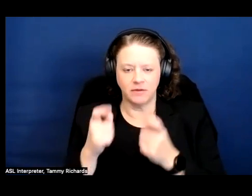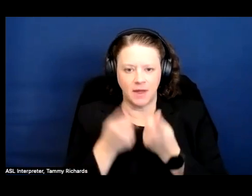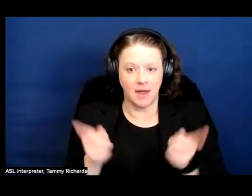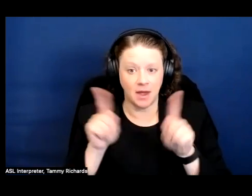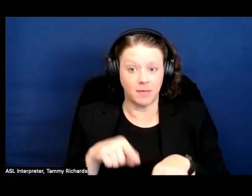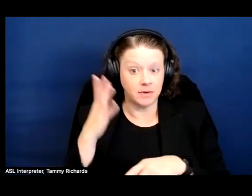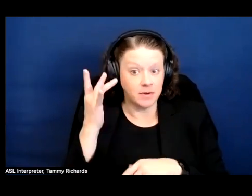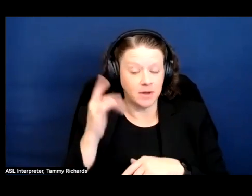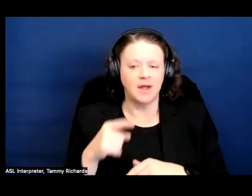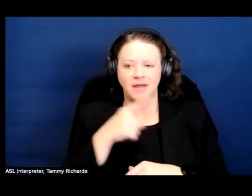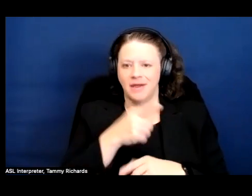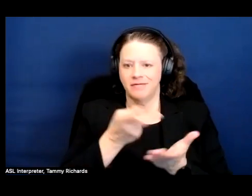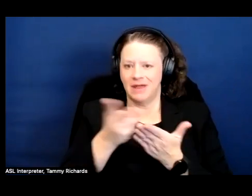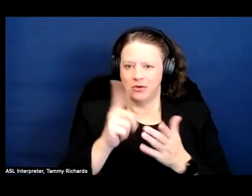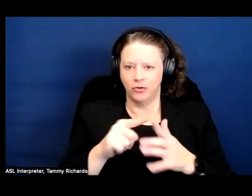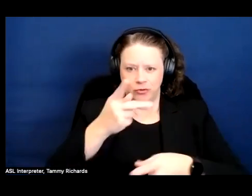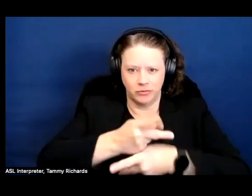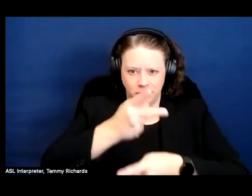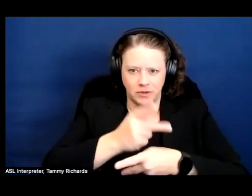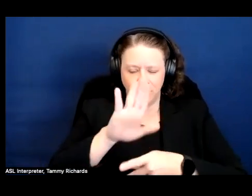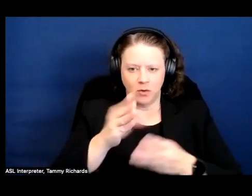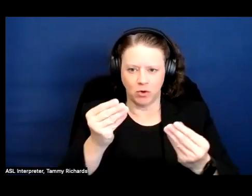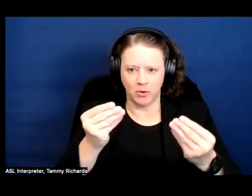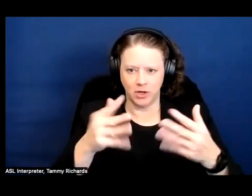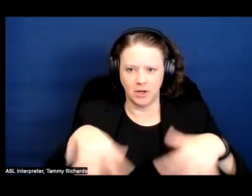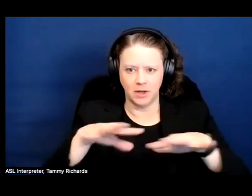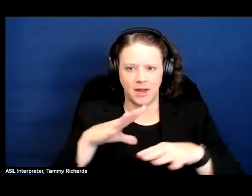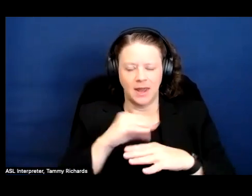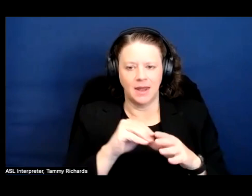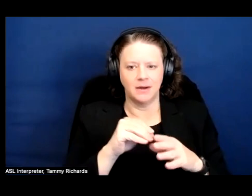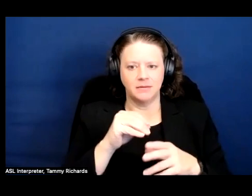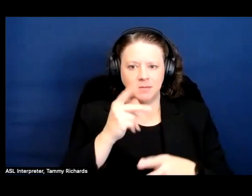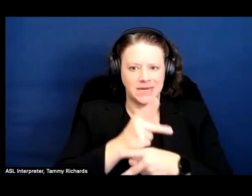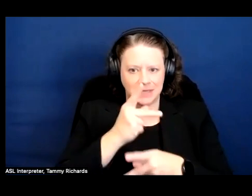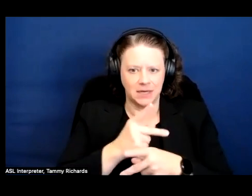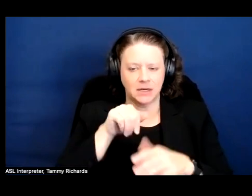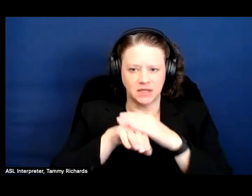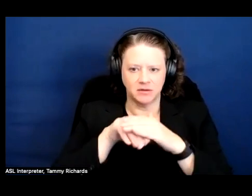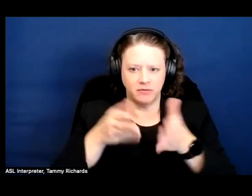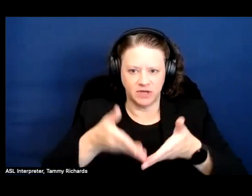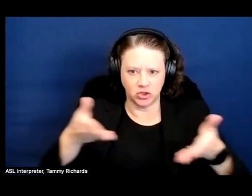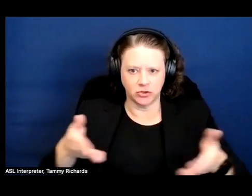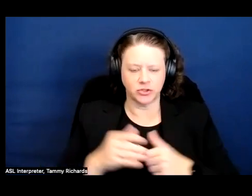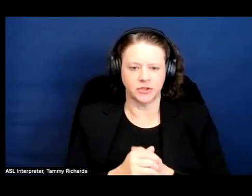So just emphasizing again, what protected rental assistance is. A lot of people,